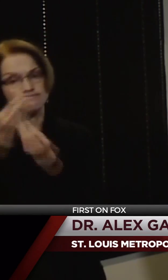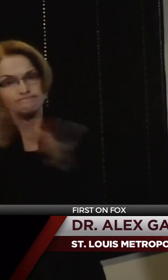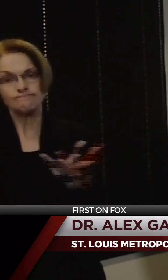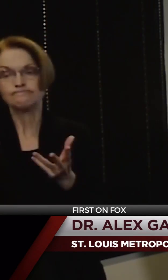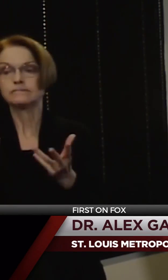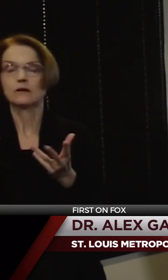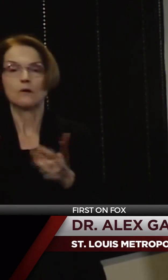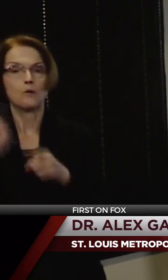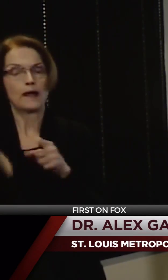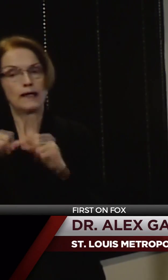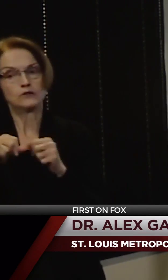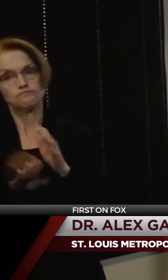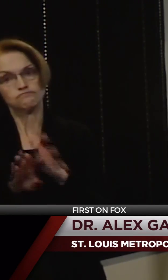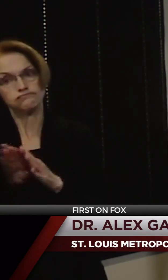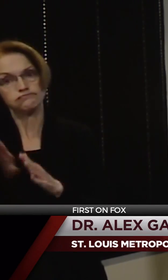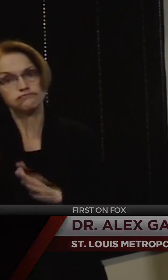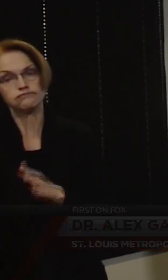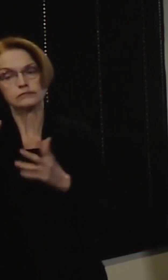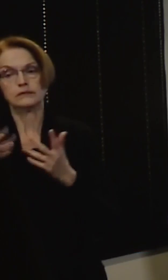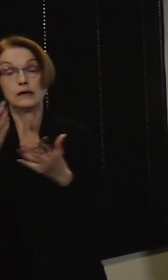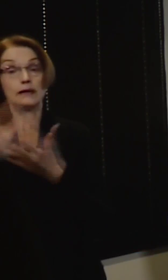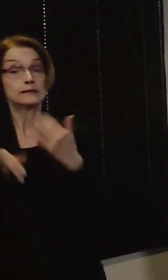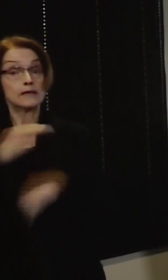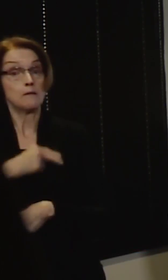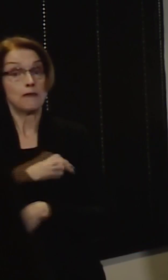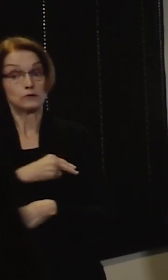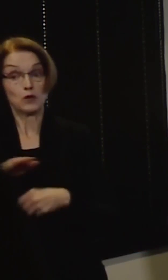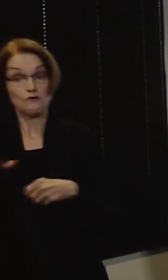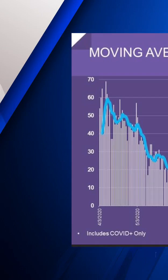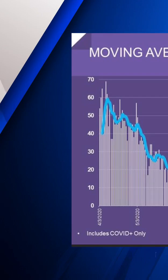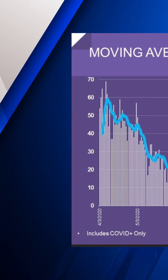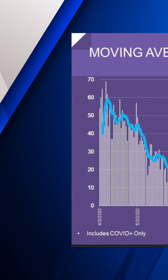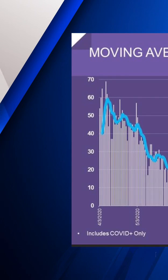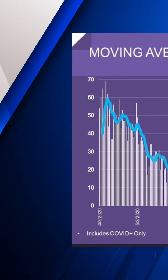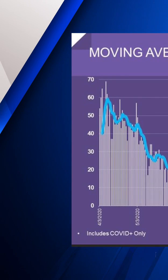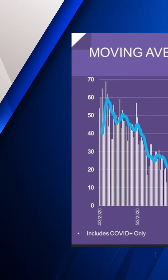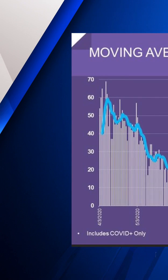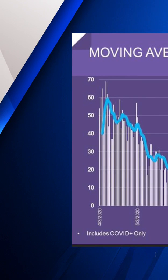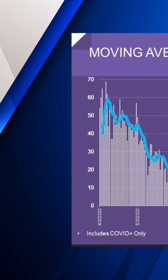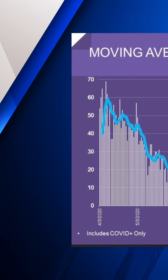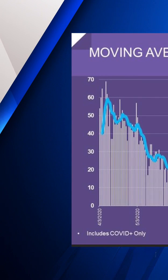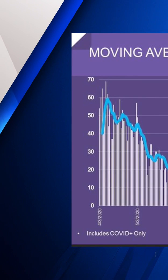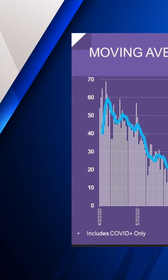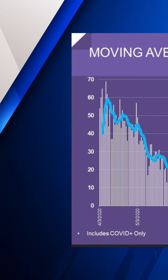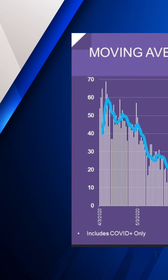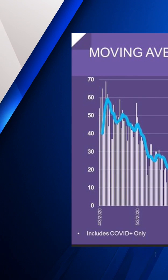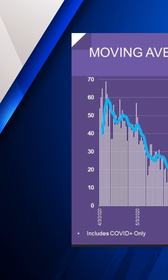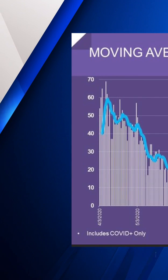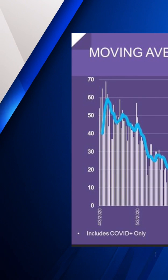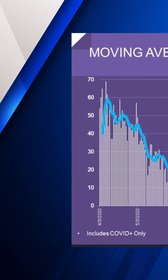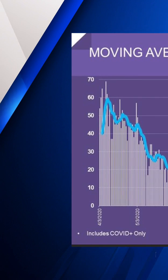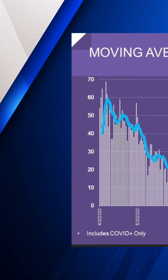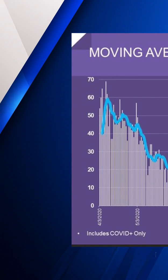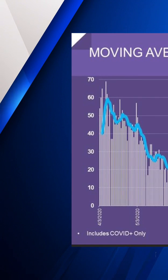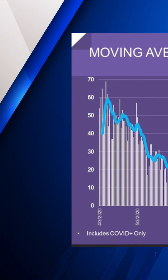HOSPITALIZATION DATA IS VERY WE JUST CAN'T CONTINUE ON THIS TRACK. MONDAY LOUIS METRO PANDEMIC